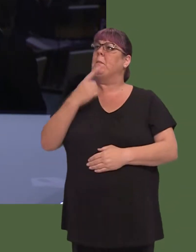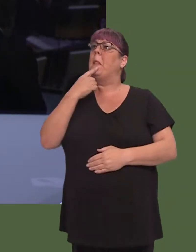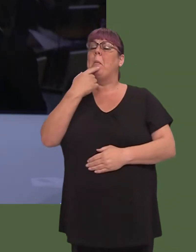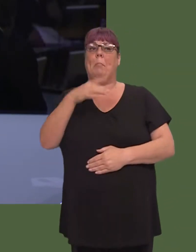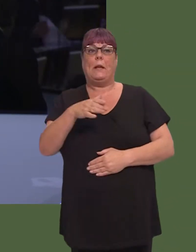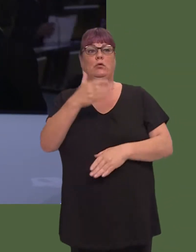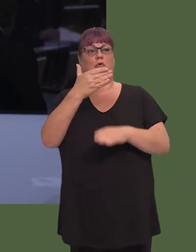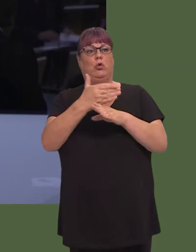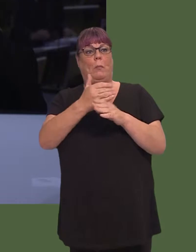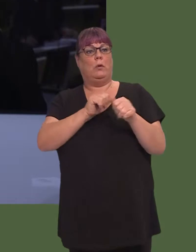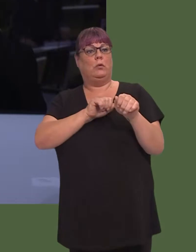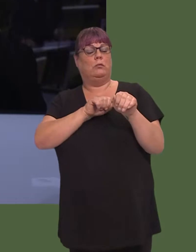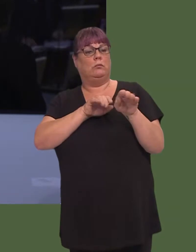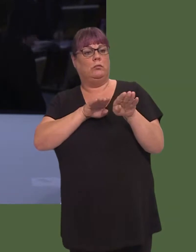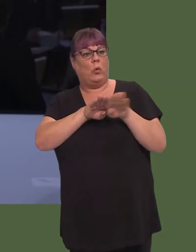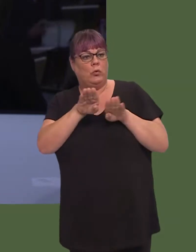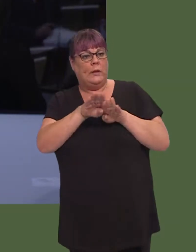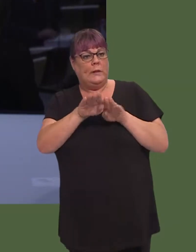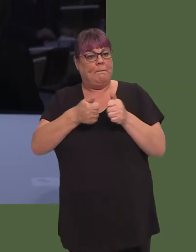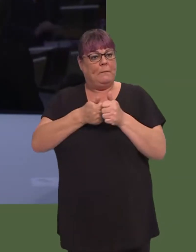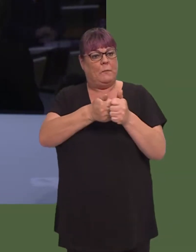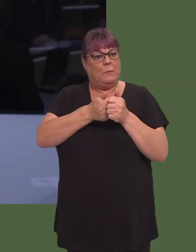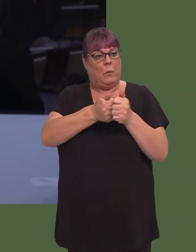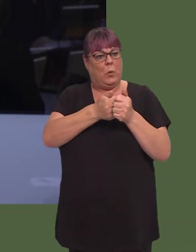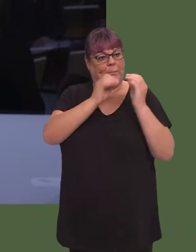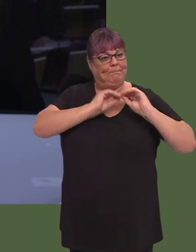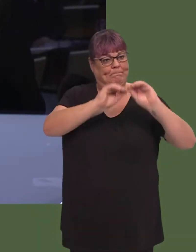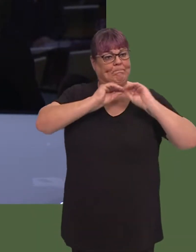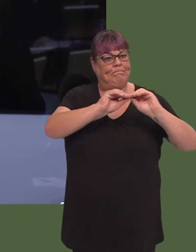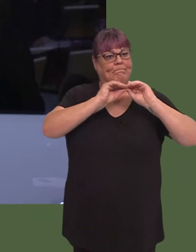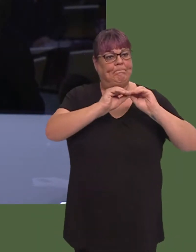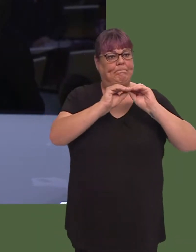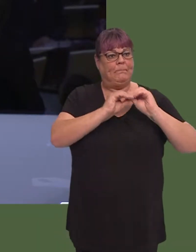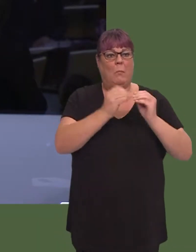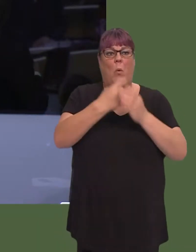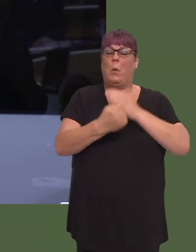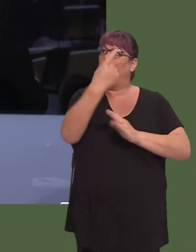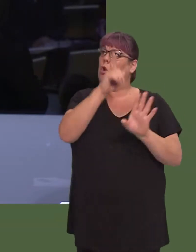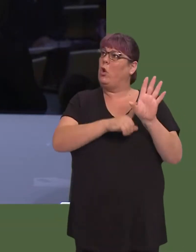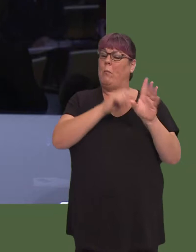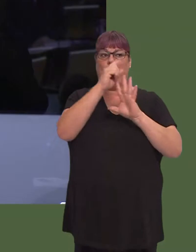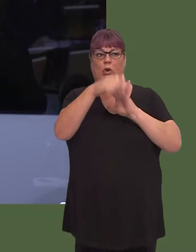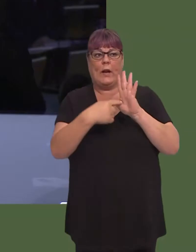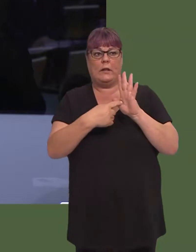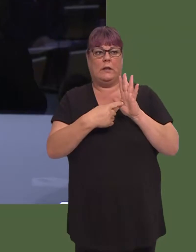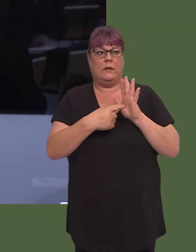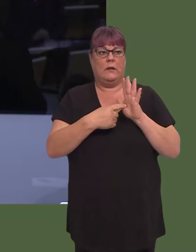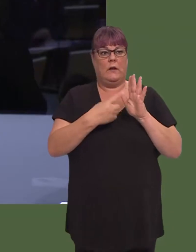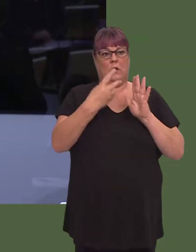economy in Wales, to halt or try to reverse this downward trend of EU students coming to Welsh universities? Carwyn Jones AM: Well, I can say that the